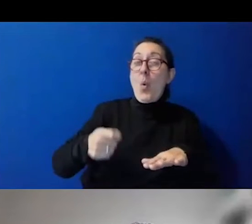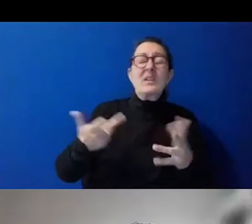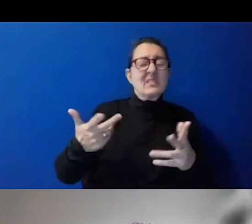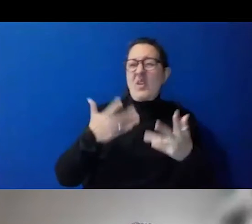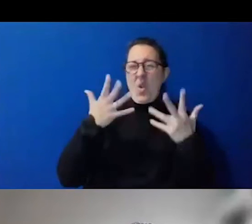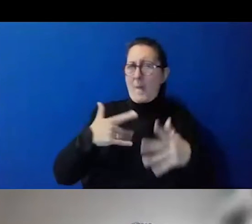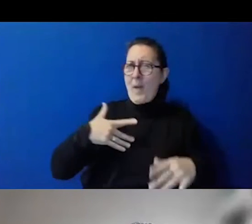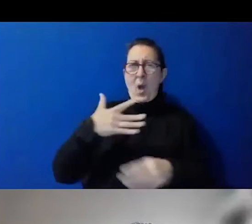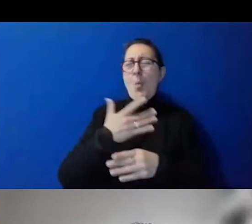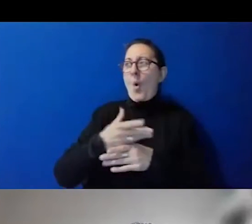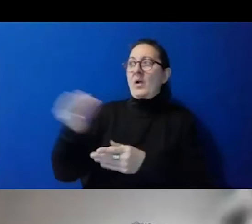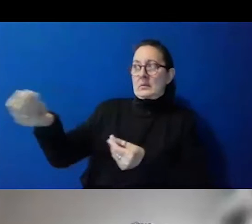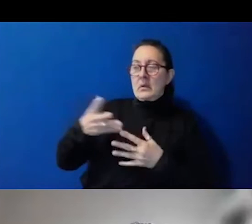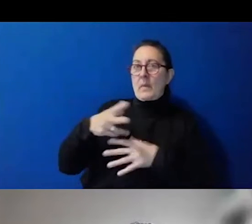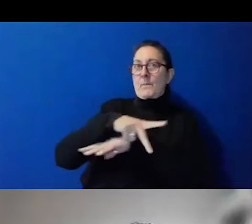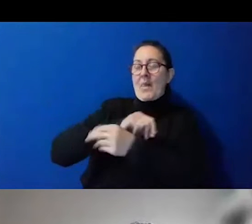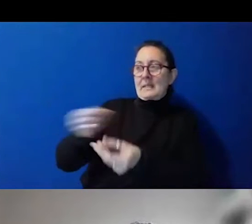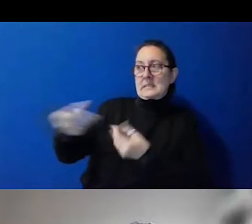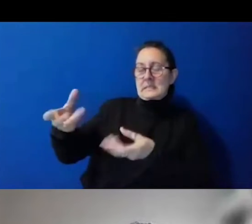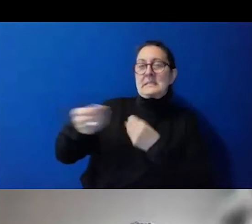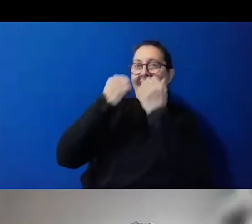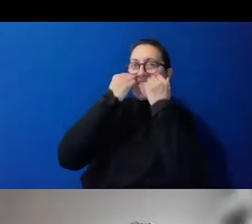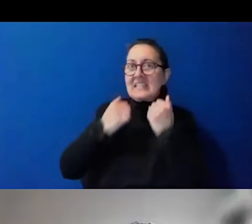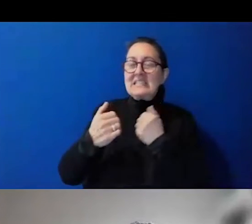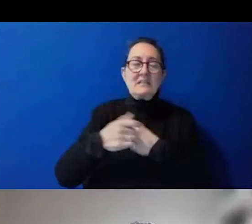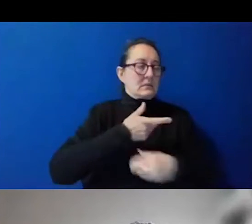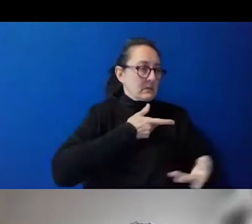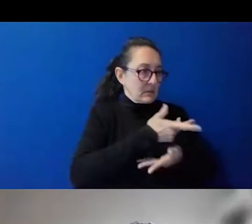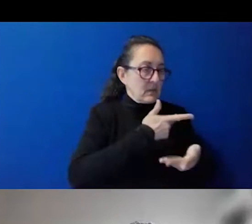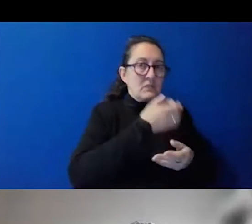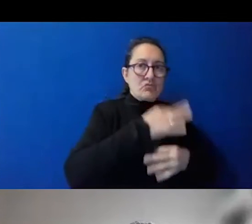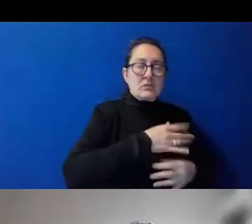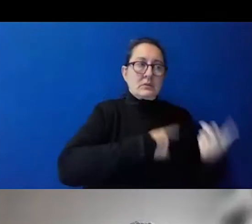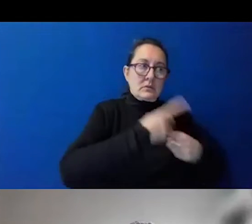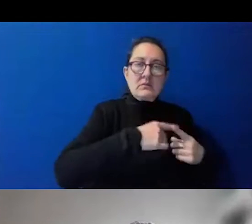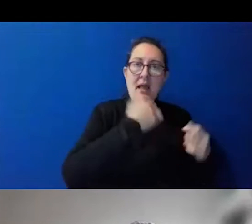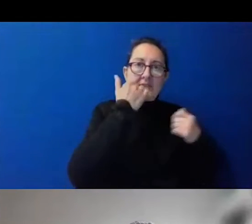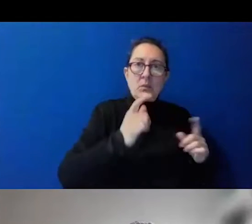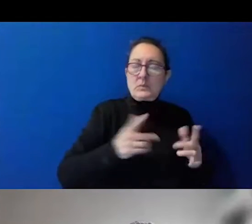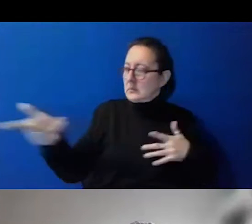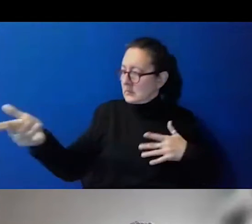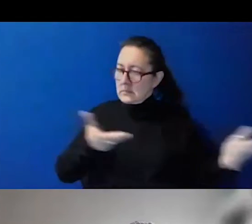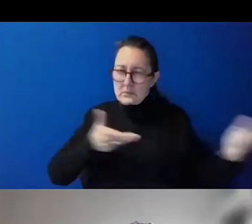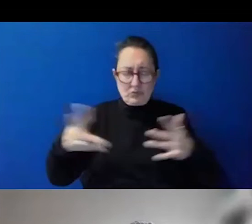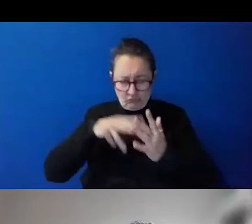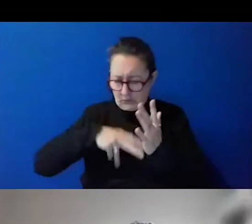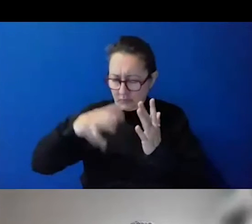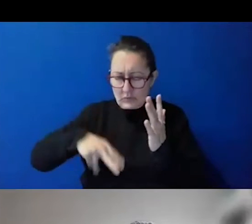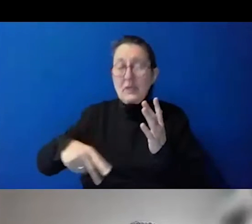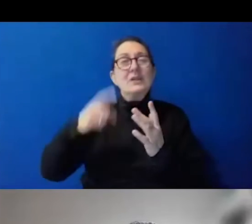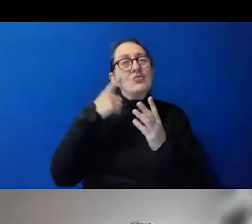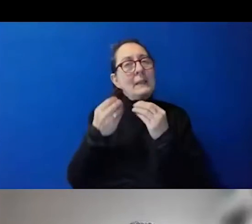lot of evidence and then um trying to negotiate or trying to make deals with the prosecution either